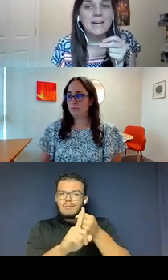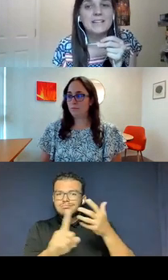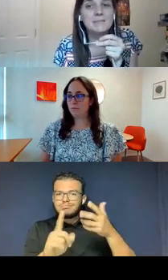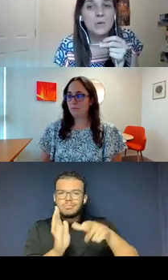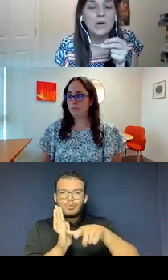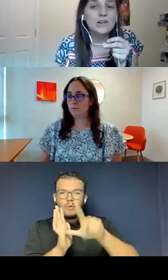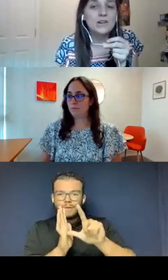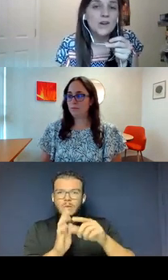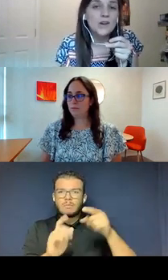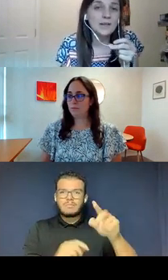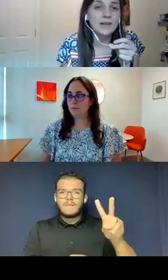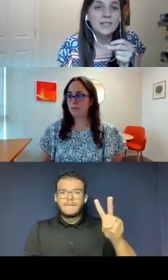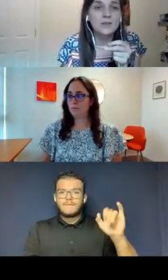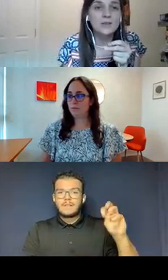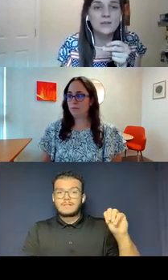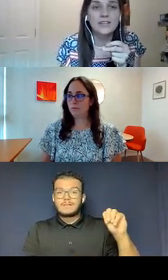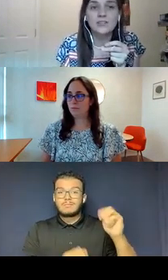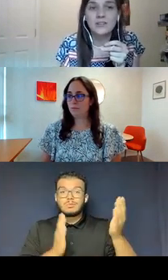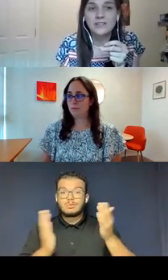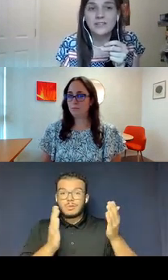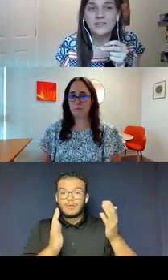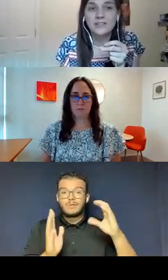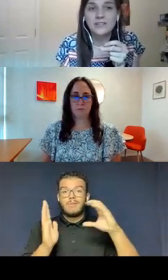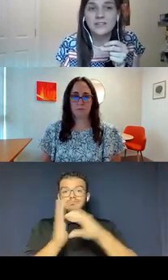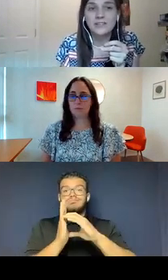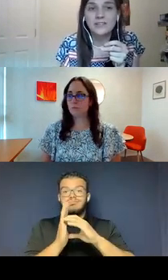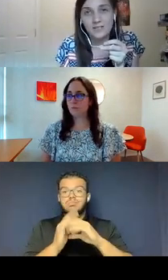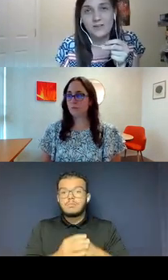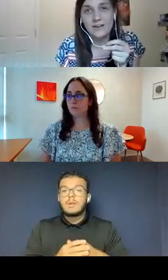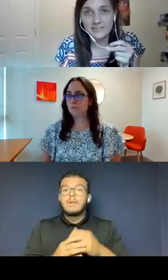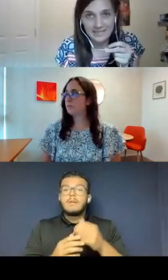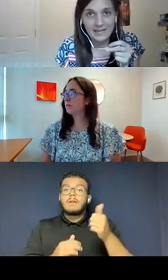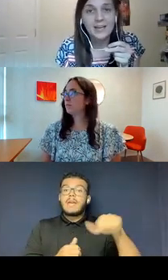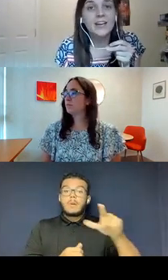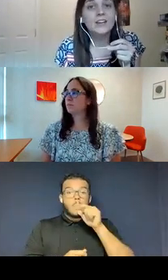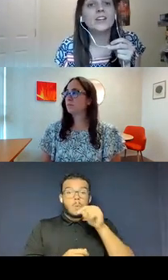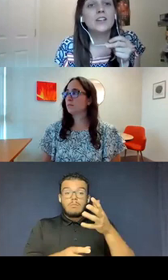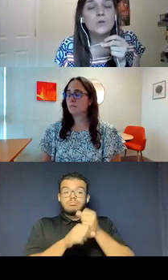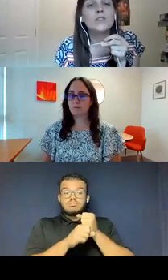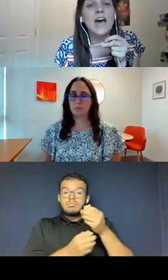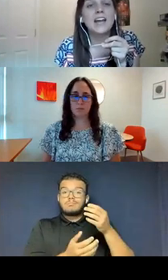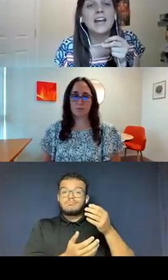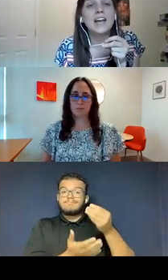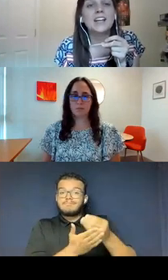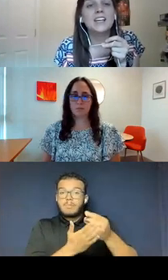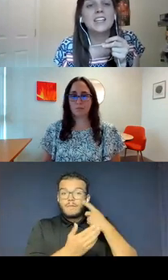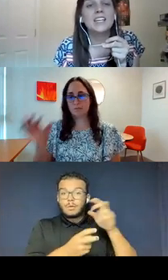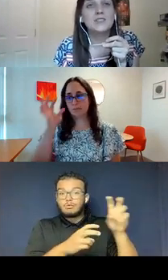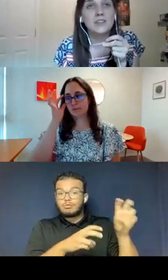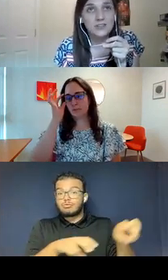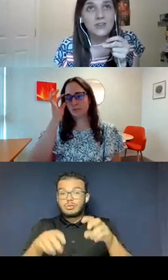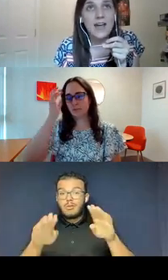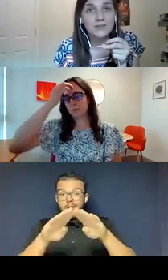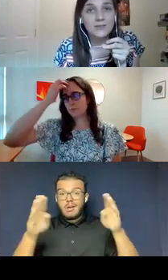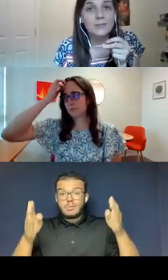But it's important for anybody who is a transitional housing grantee to note that the transitional housing